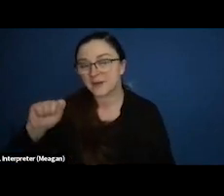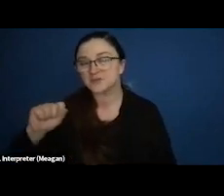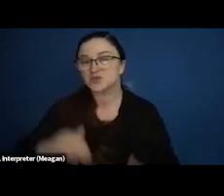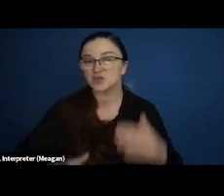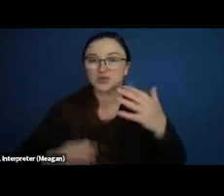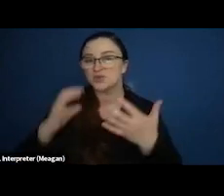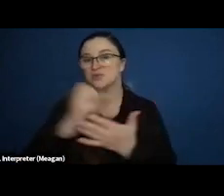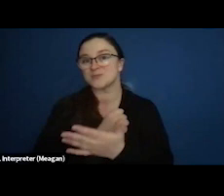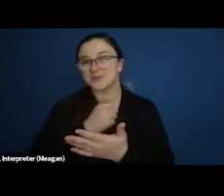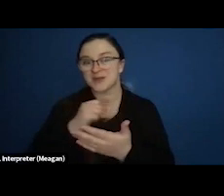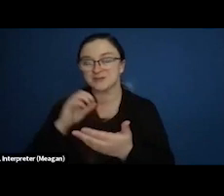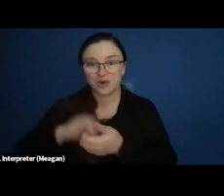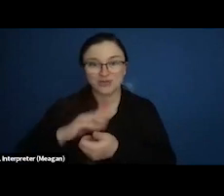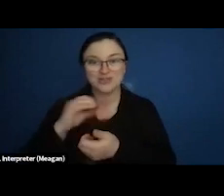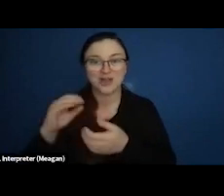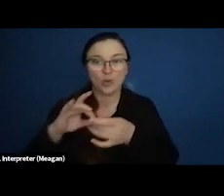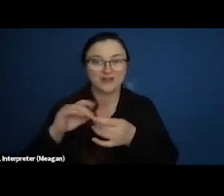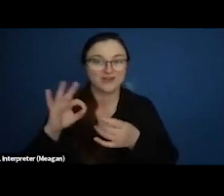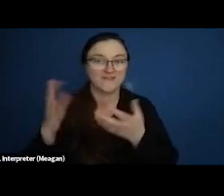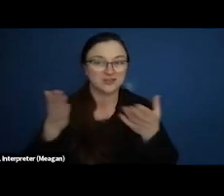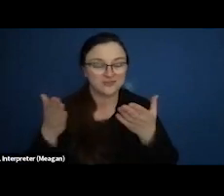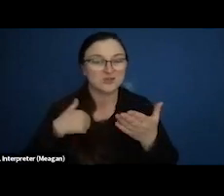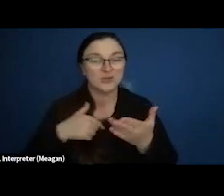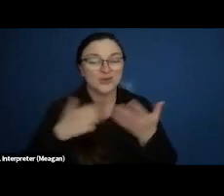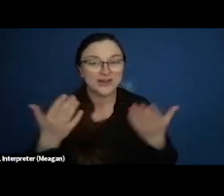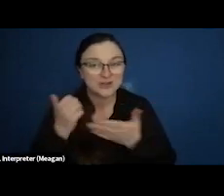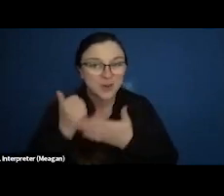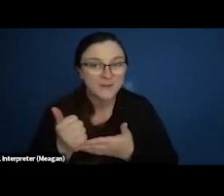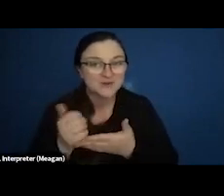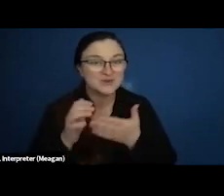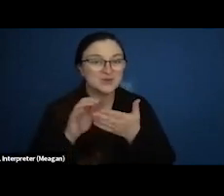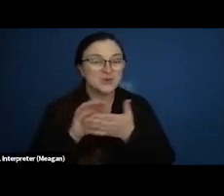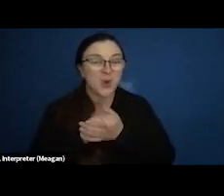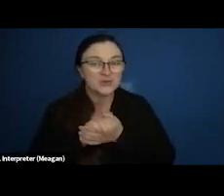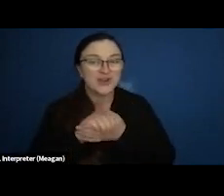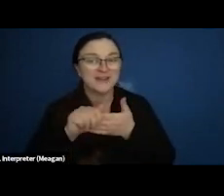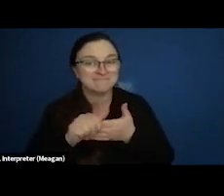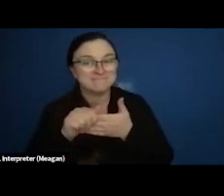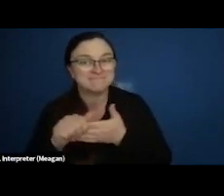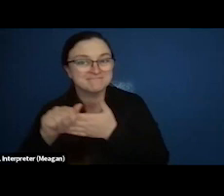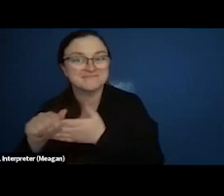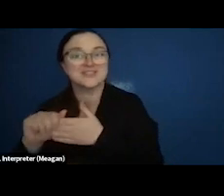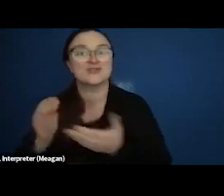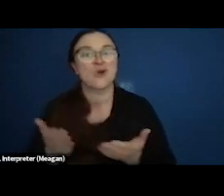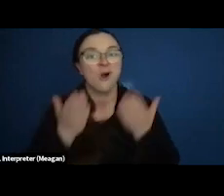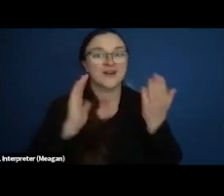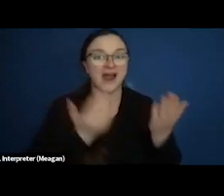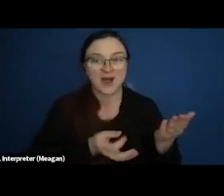and coordination of services. We are here to help you to hold your hands, to offer our expertise.